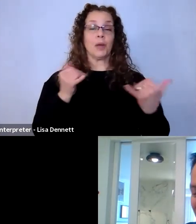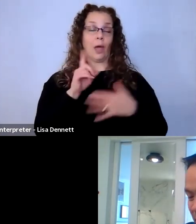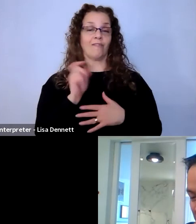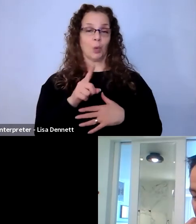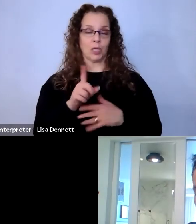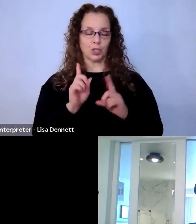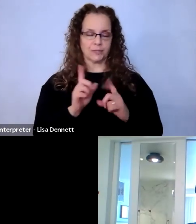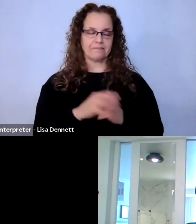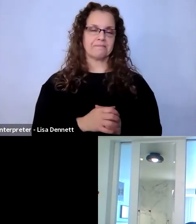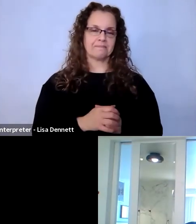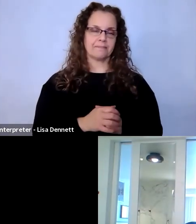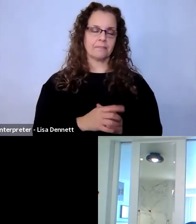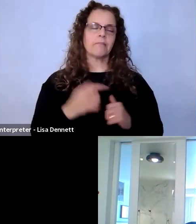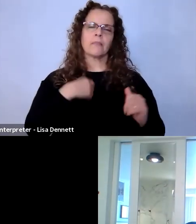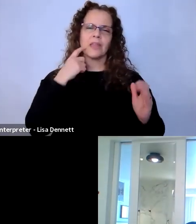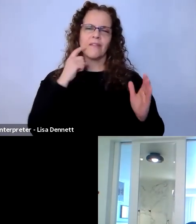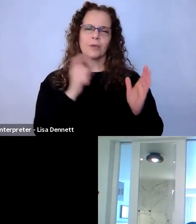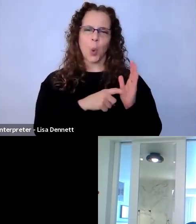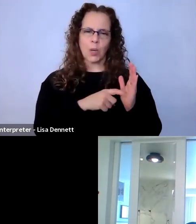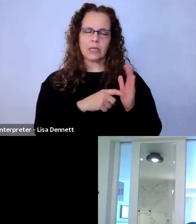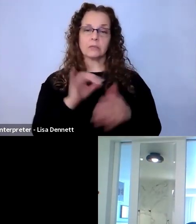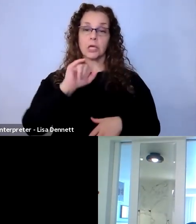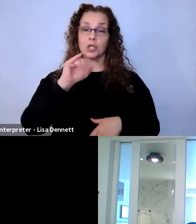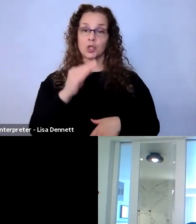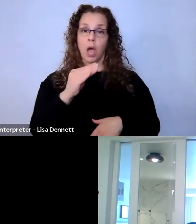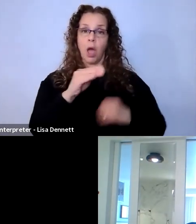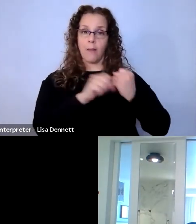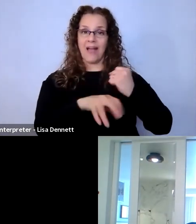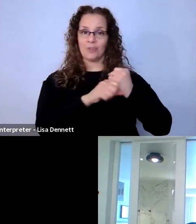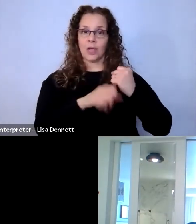janice and i've noticed job listings posted recently for director of inclusive